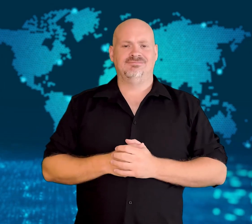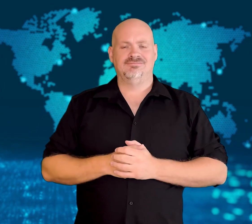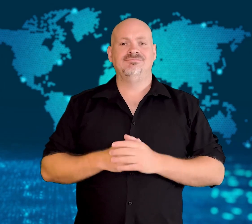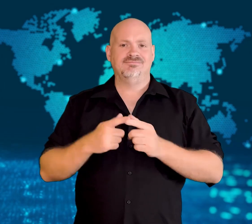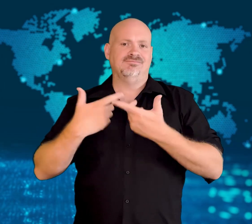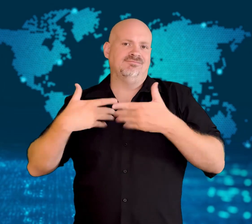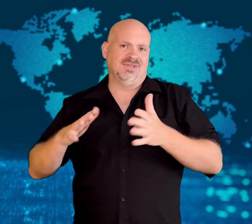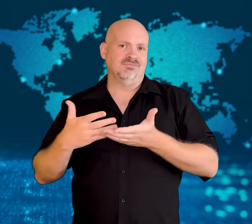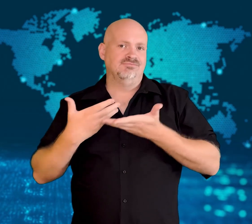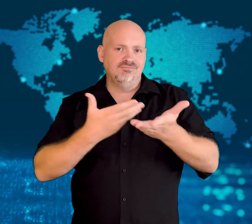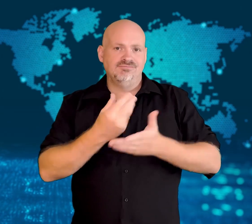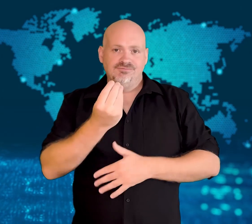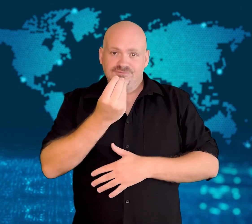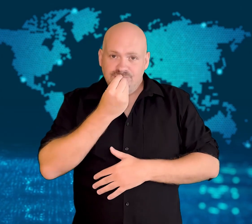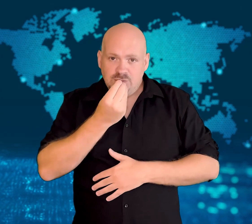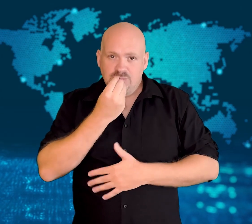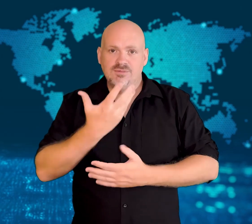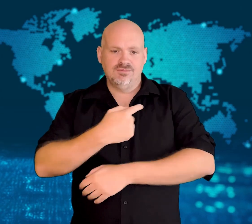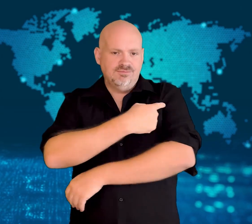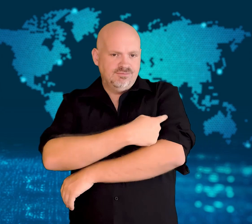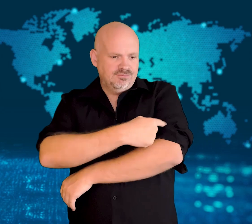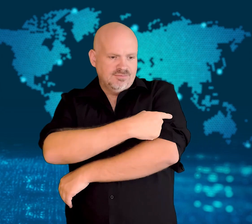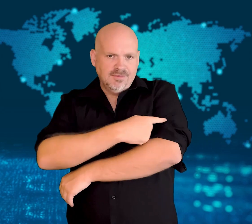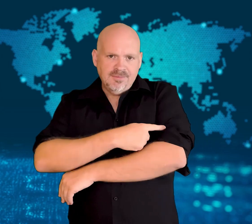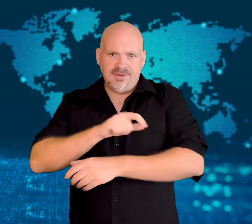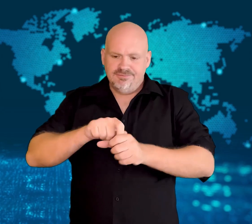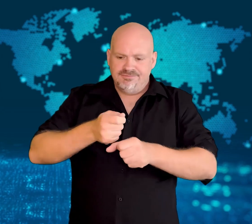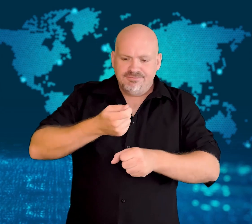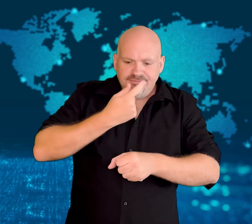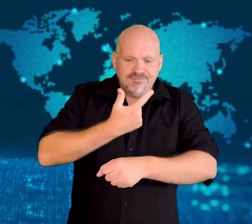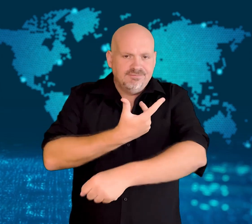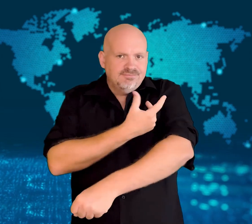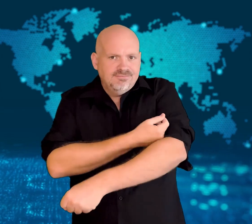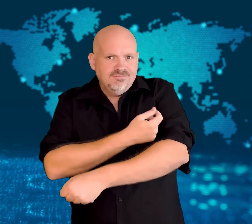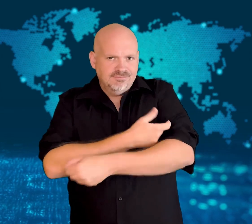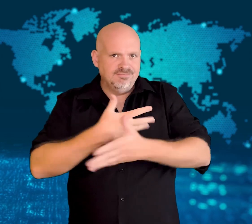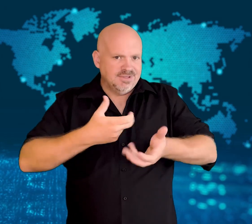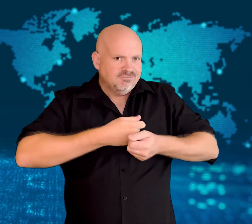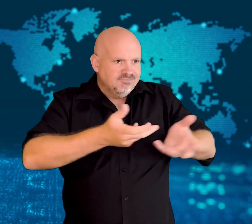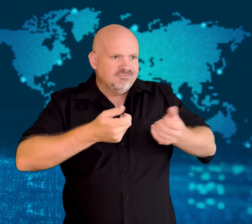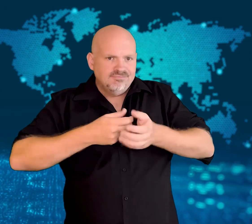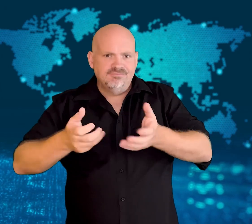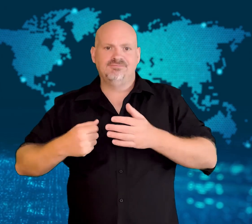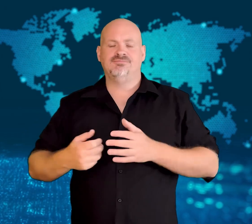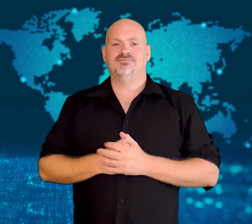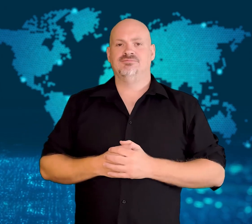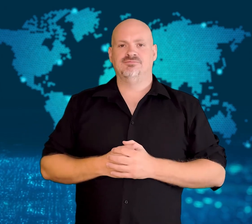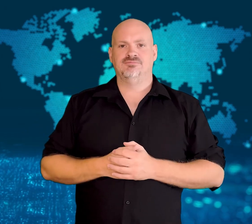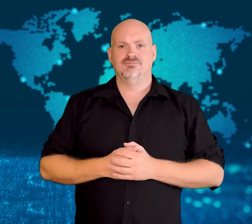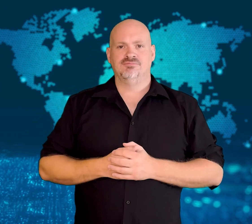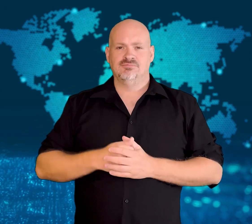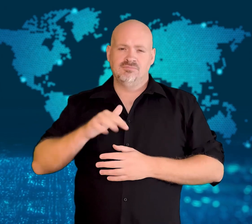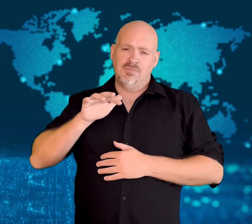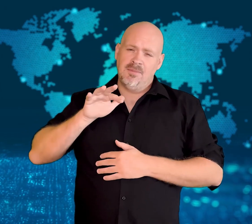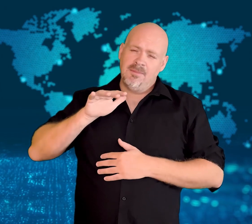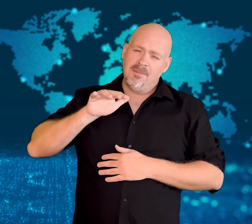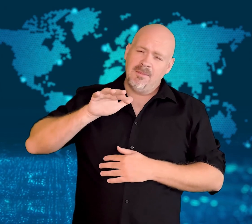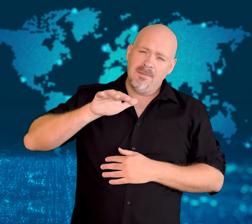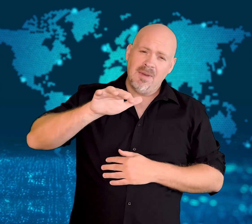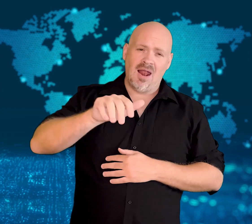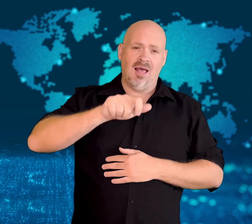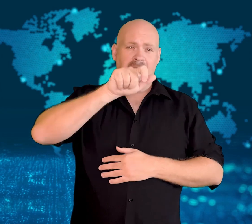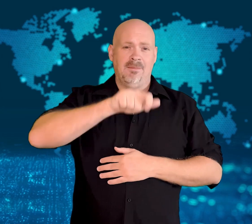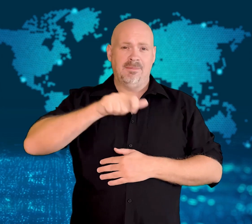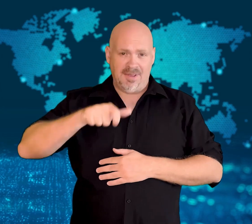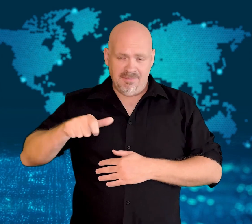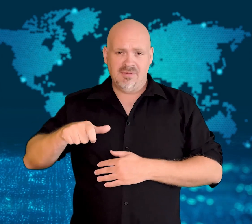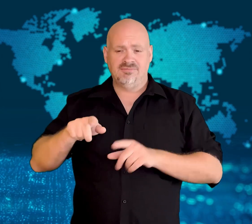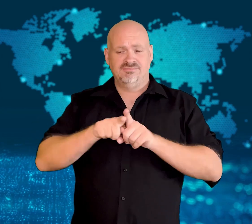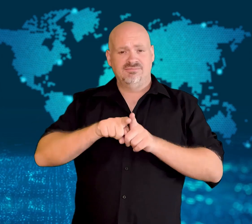They have also provided food and medicine.